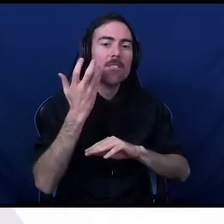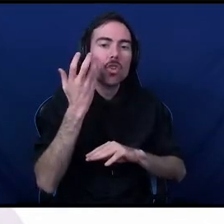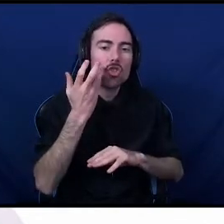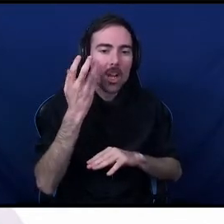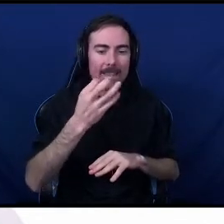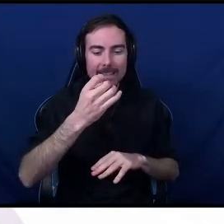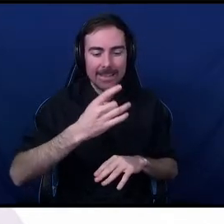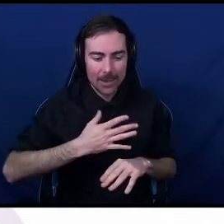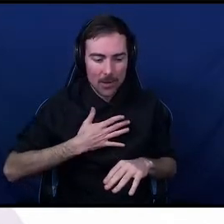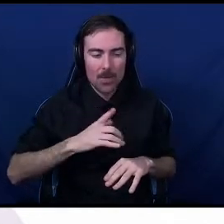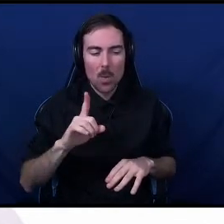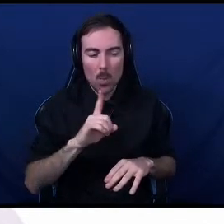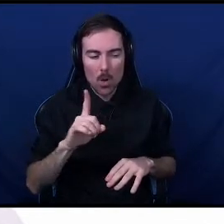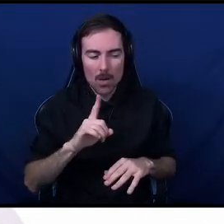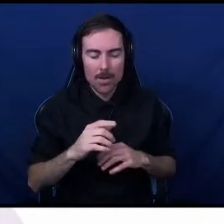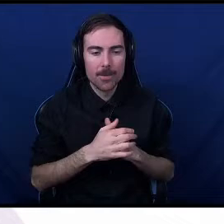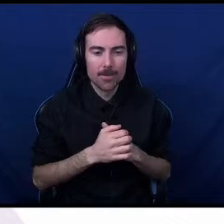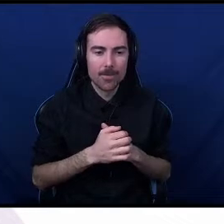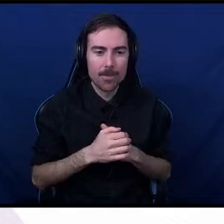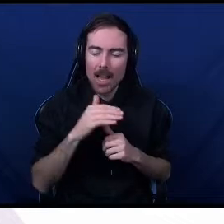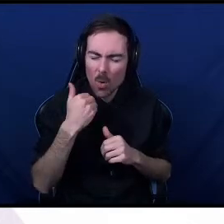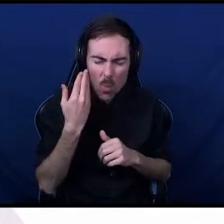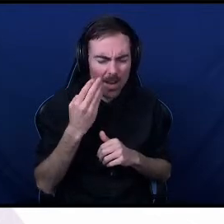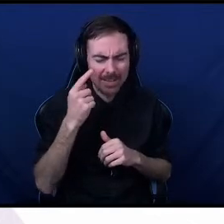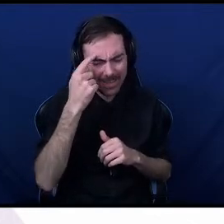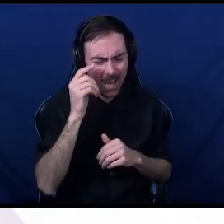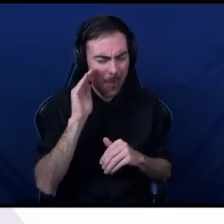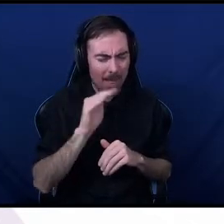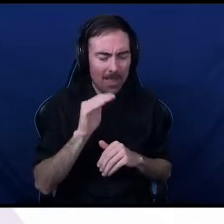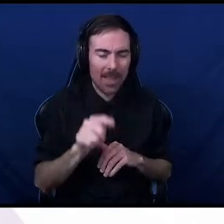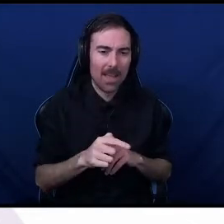strategy I think about a lot. The second one is to think about